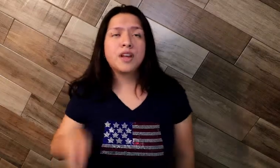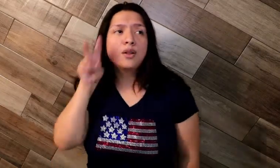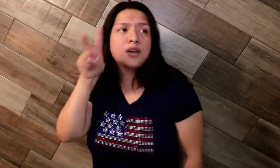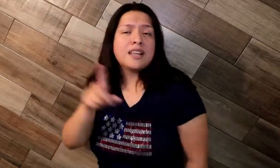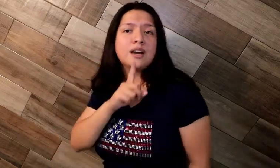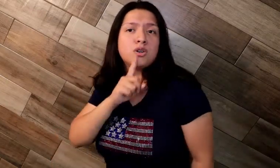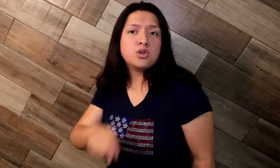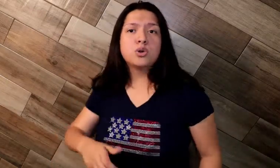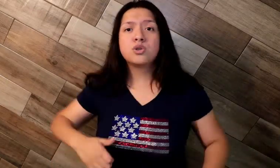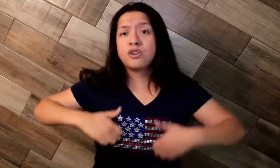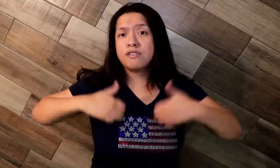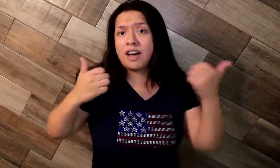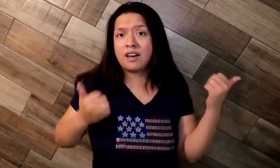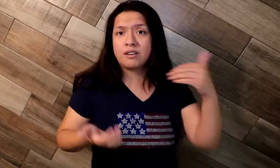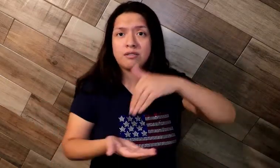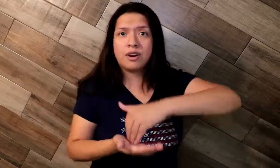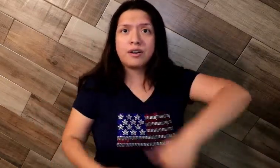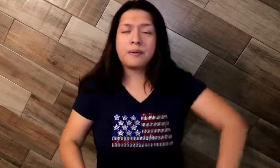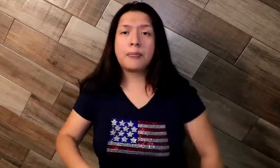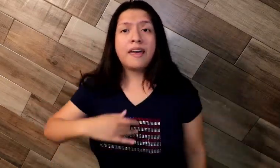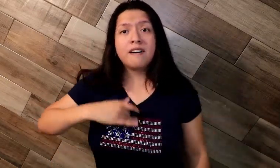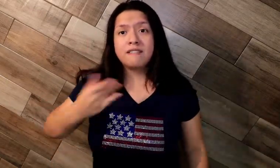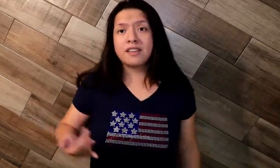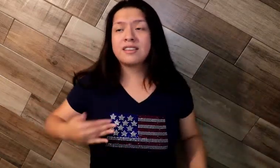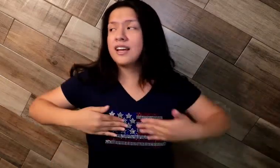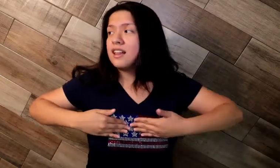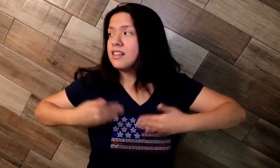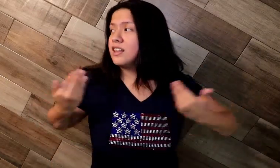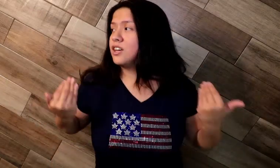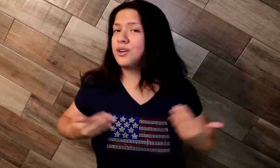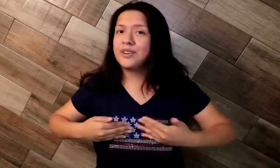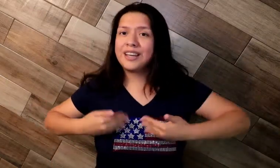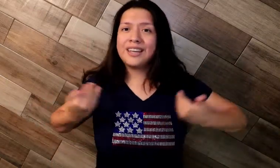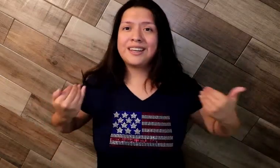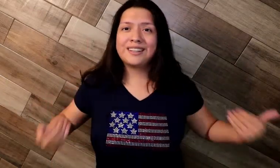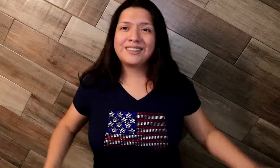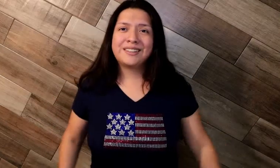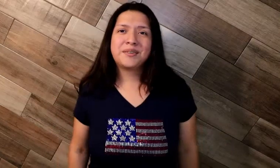Looking like a true survivor, feeling like a little kid